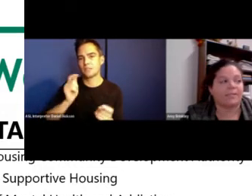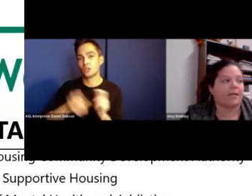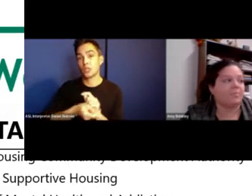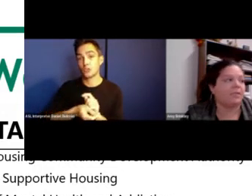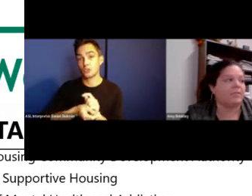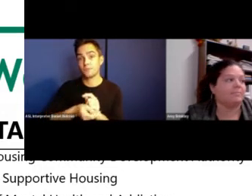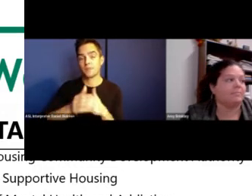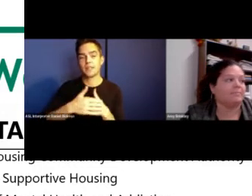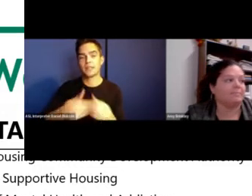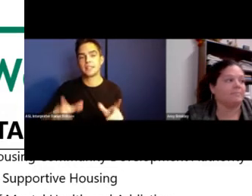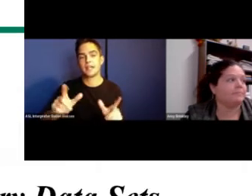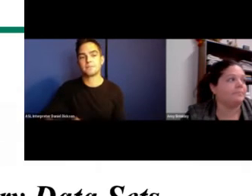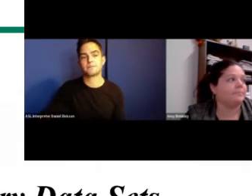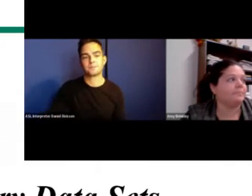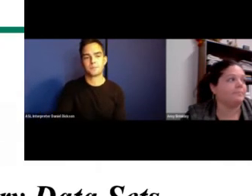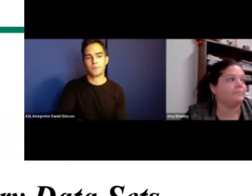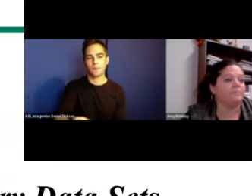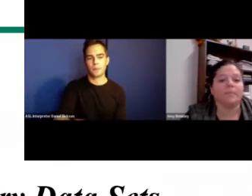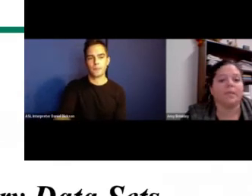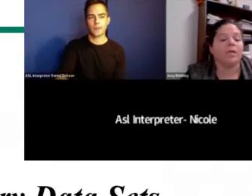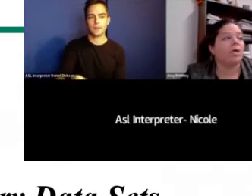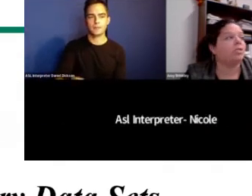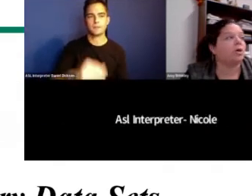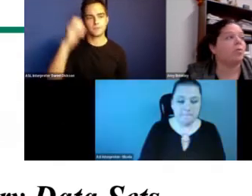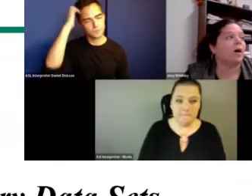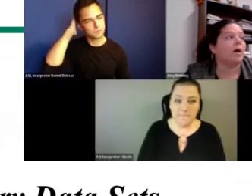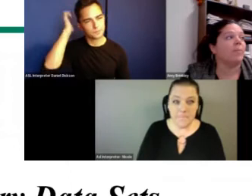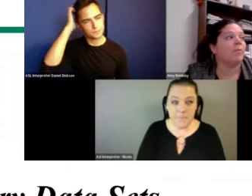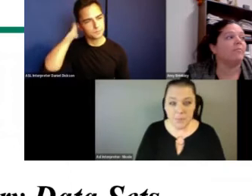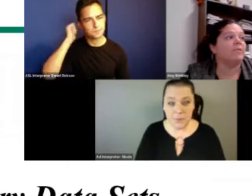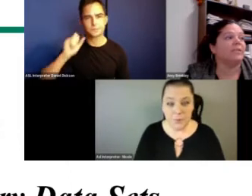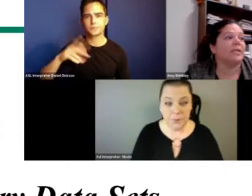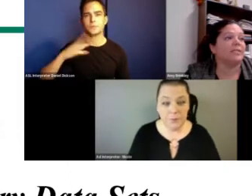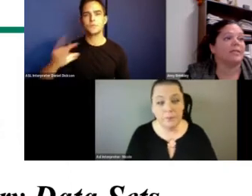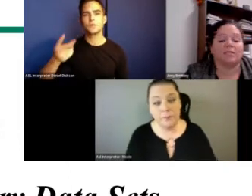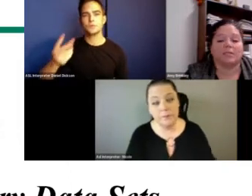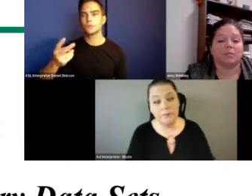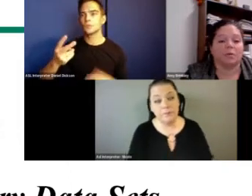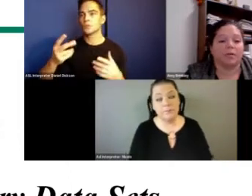slide, please. So a couple of the data sets that we're going